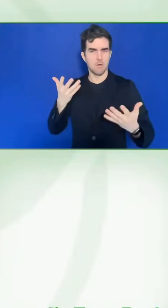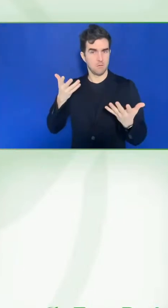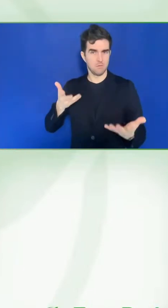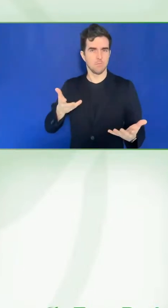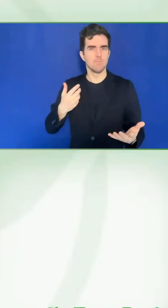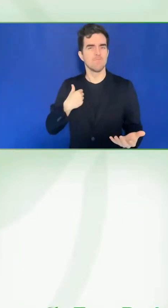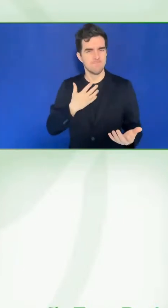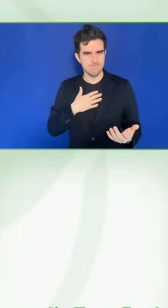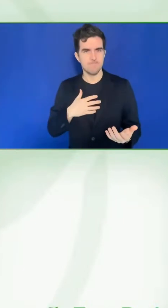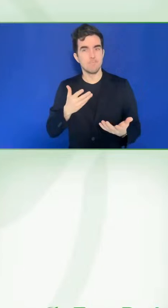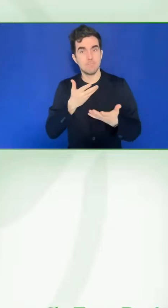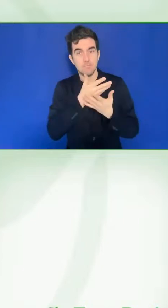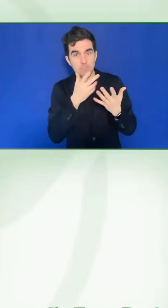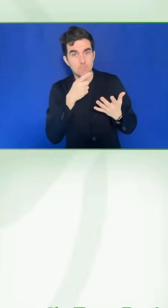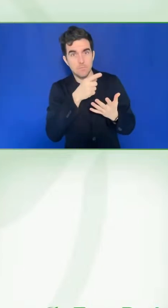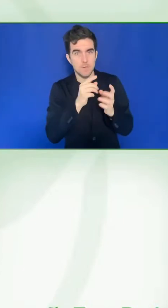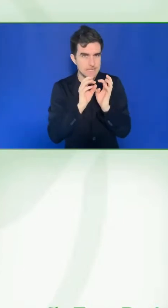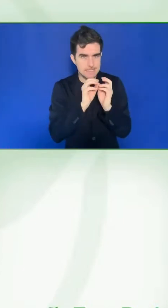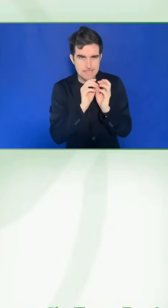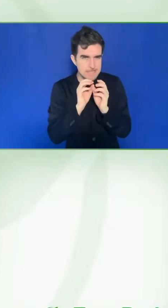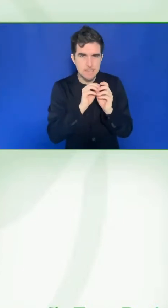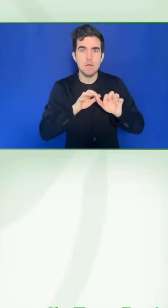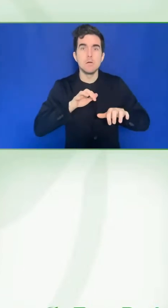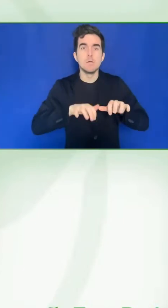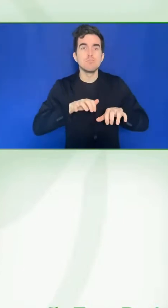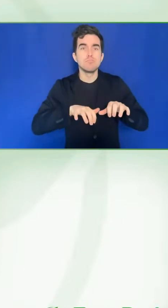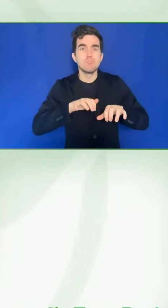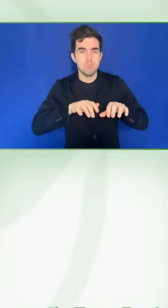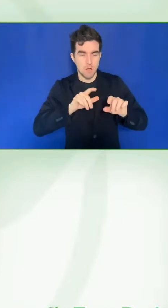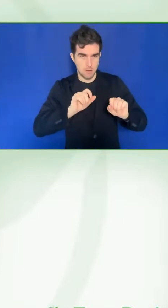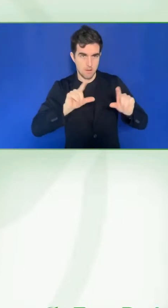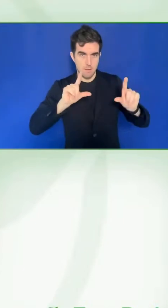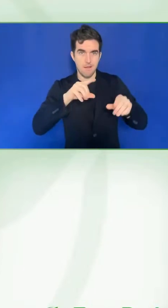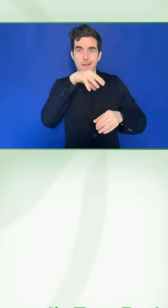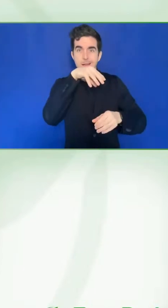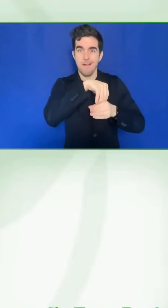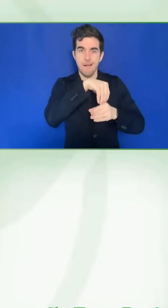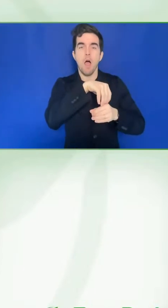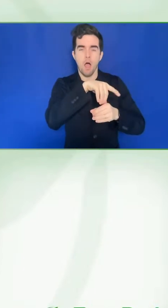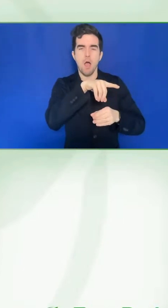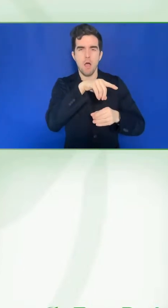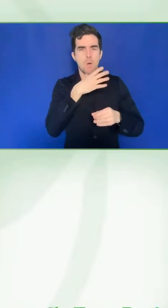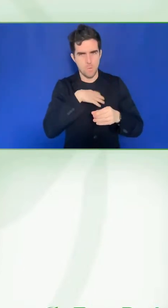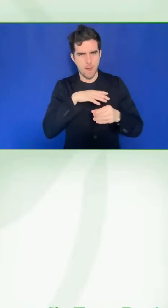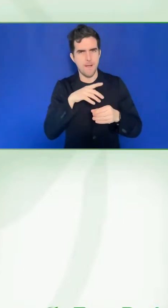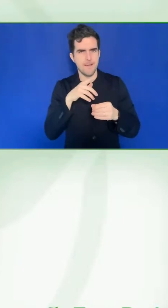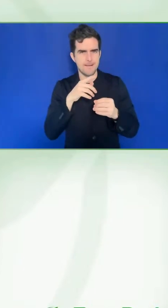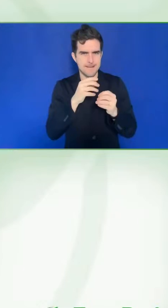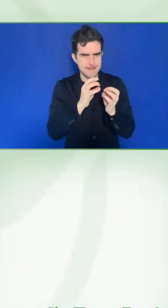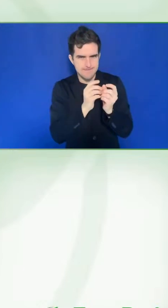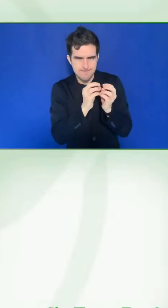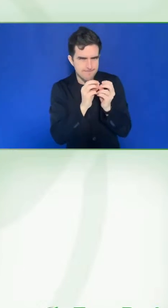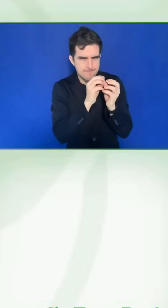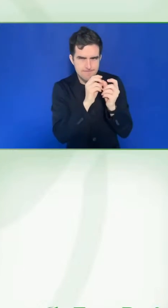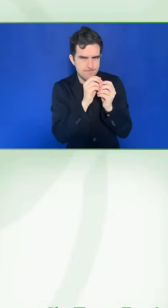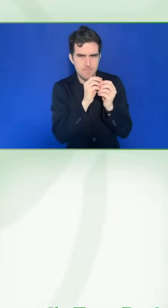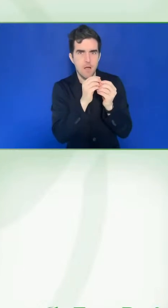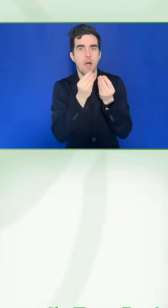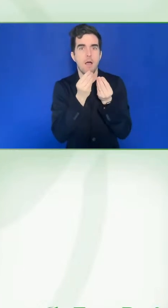and indeed, those introductions often led to further introductions. Second, and language, although I am trying to learn Japanese, it's taking me a very long time.